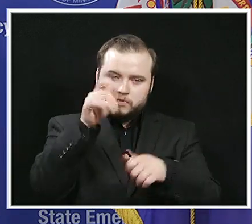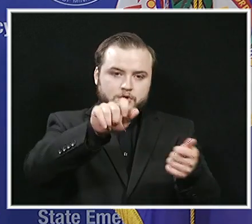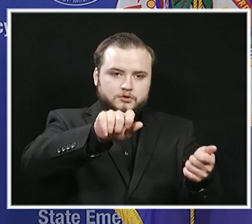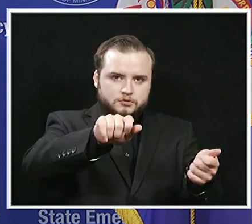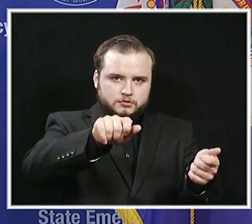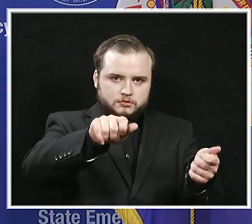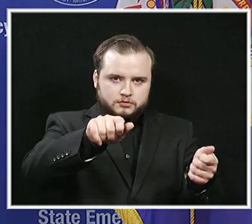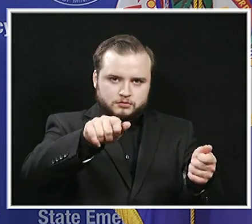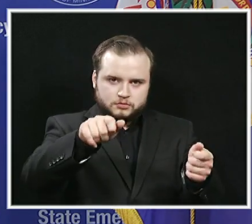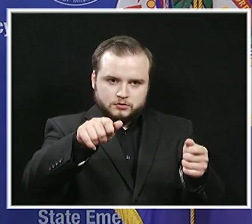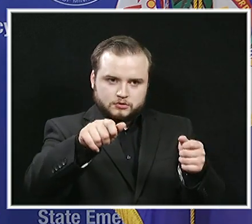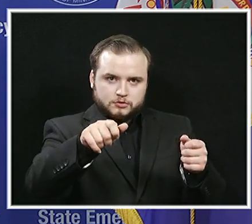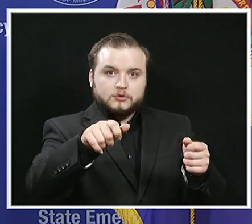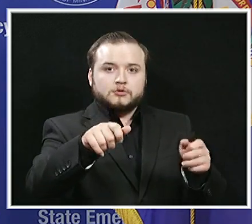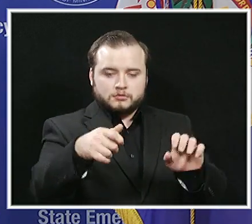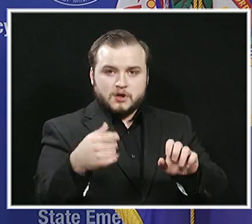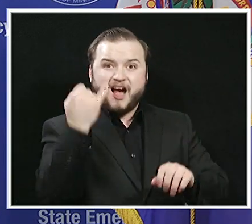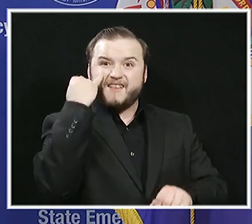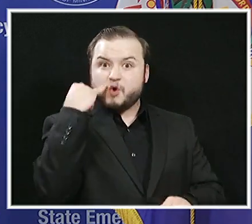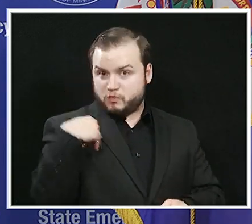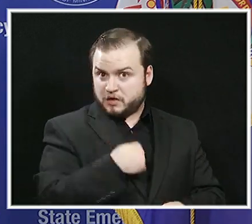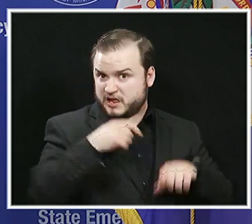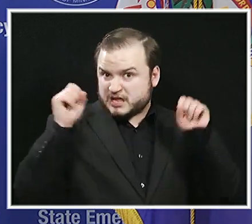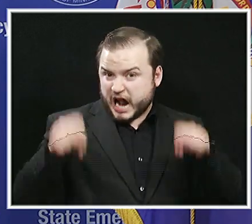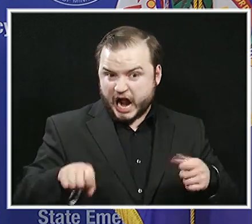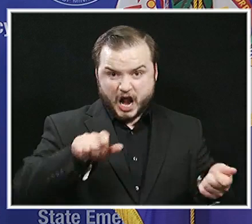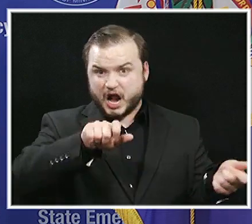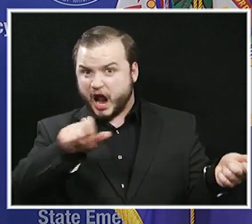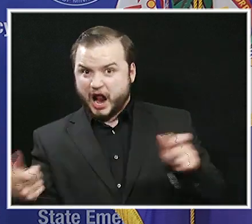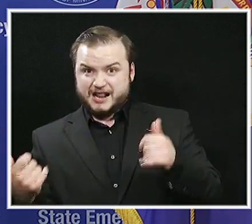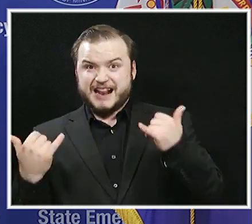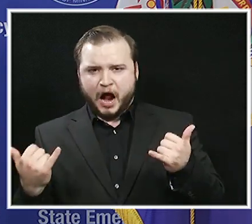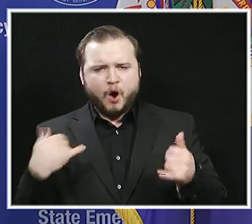are closed and they're back to it. We have set parameters, we have set goals, we turned